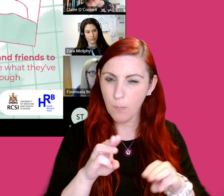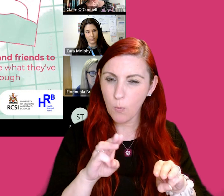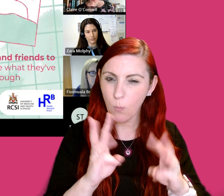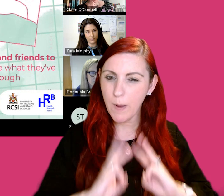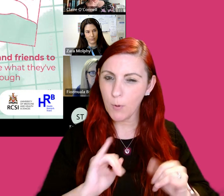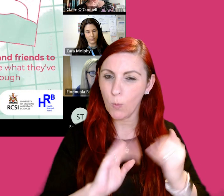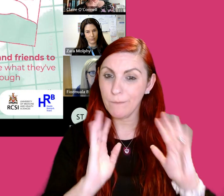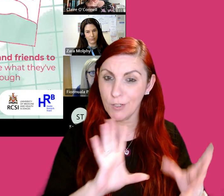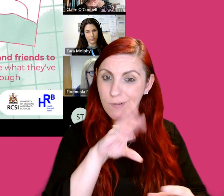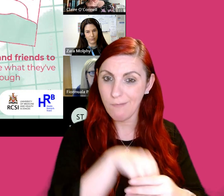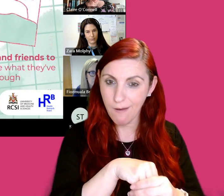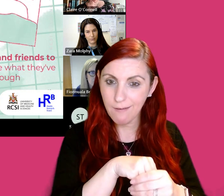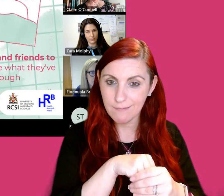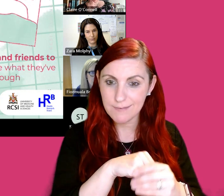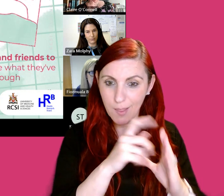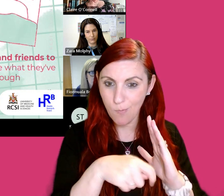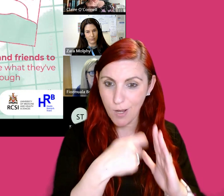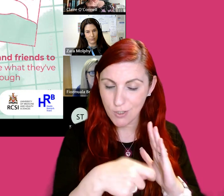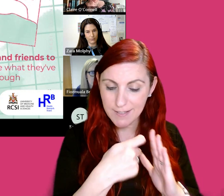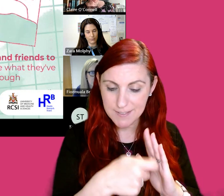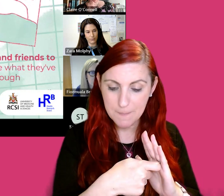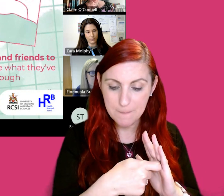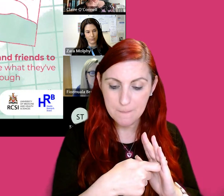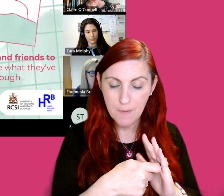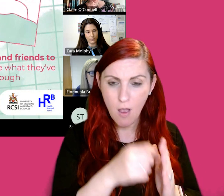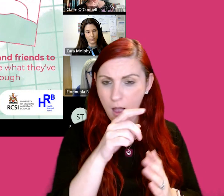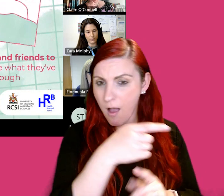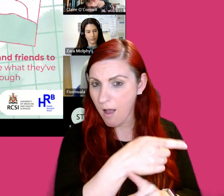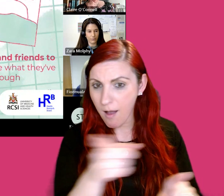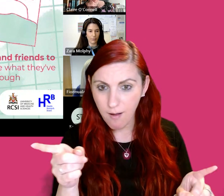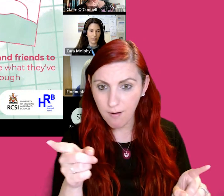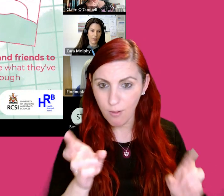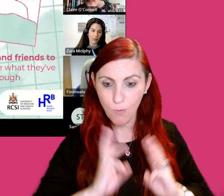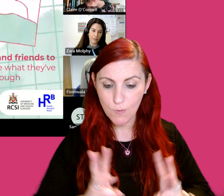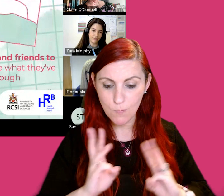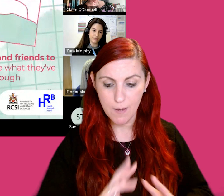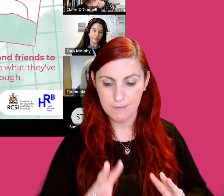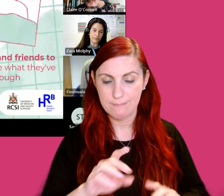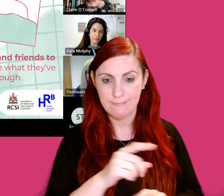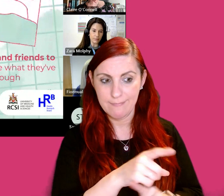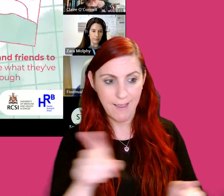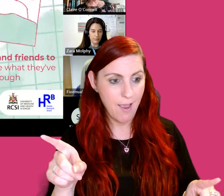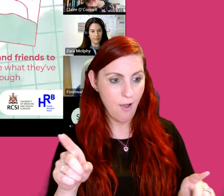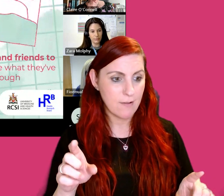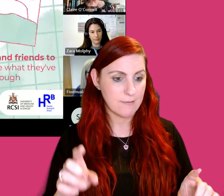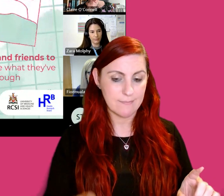in this uh in this project all the women uh underlined the importance of The Breakfast Club